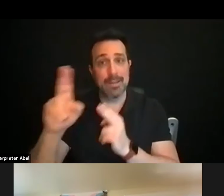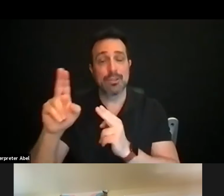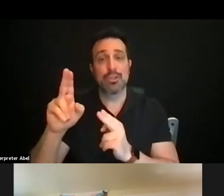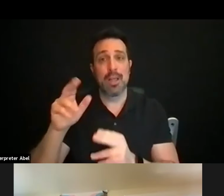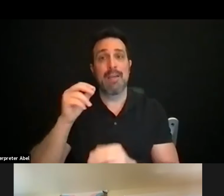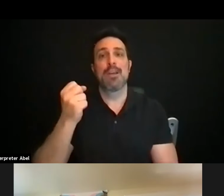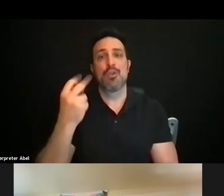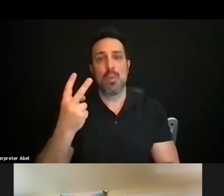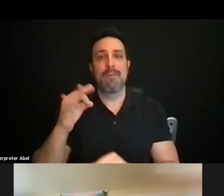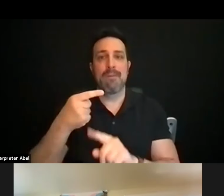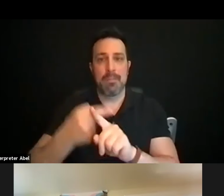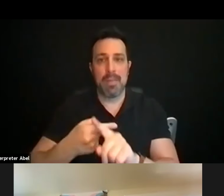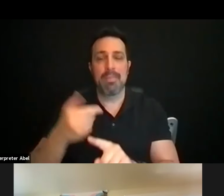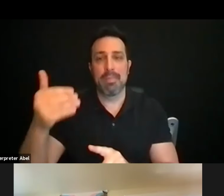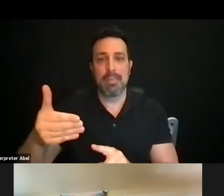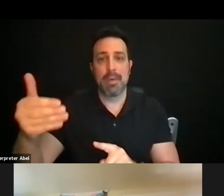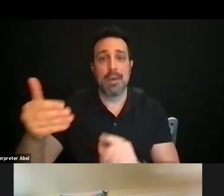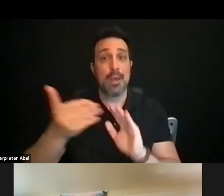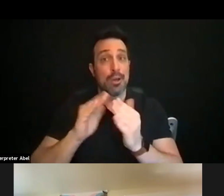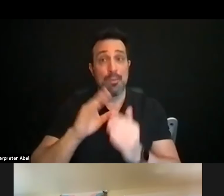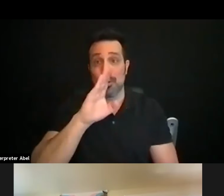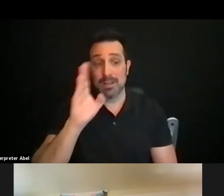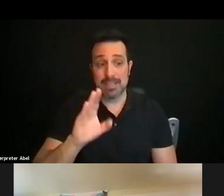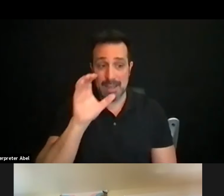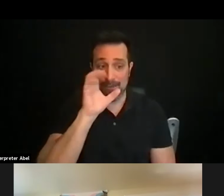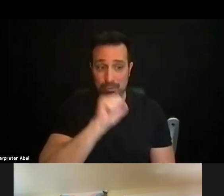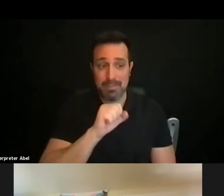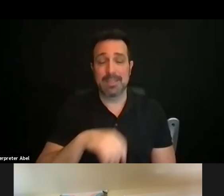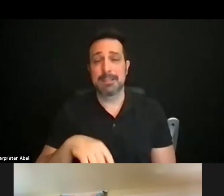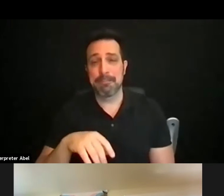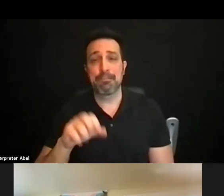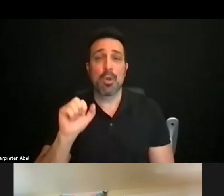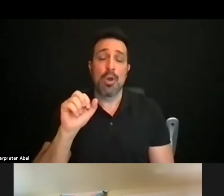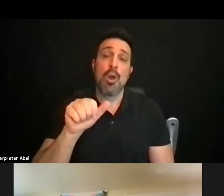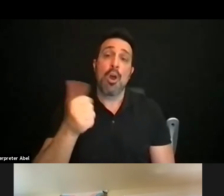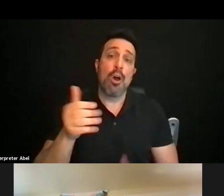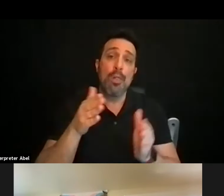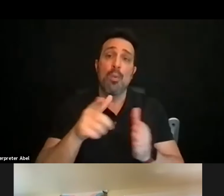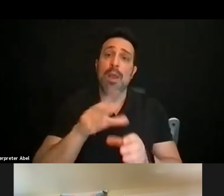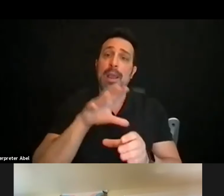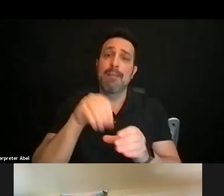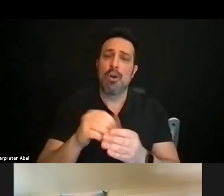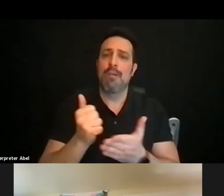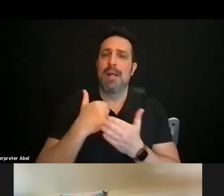online angelversity and then there's a monthly vigil